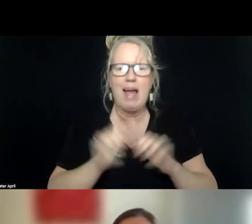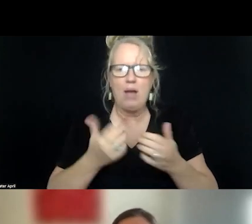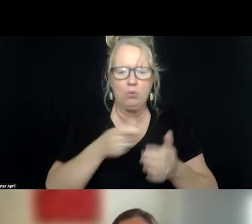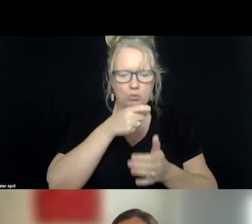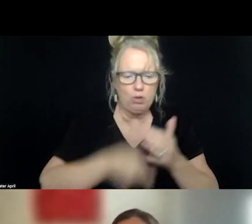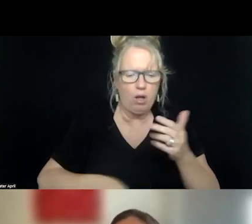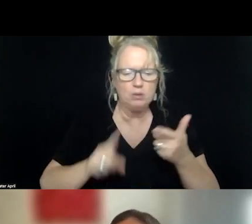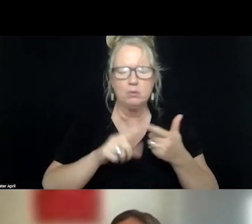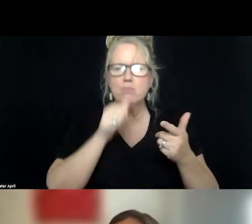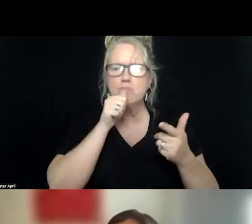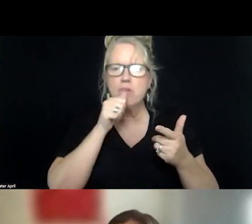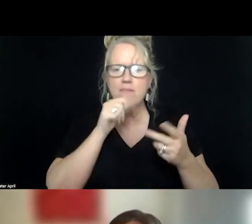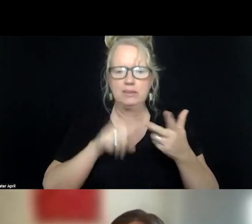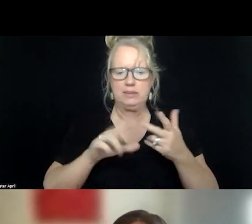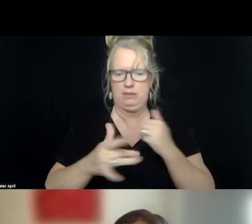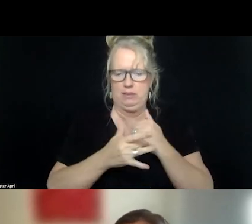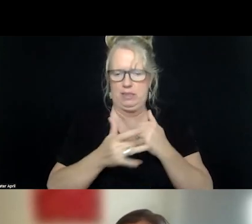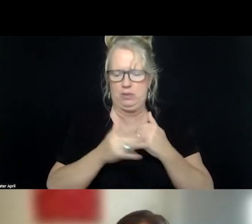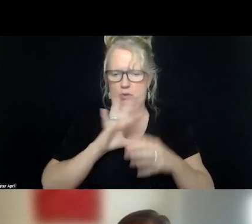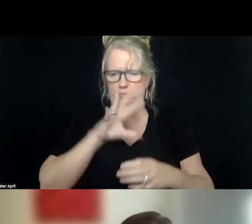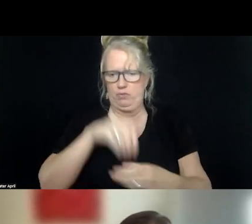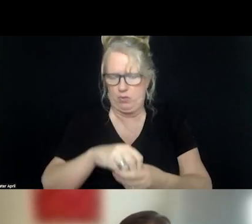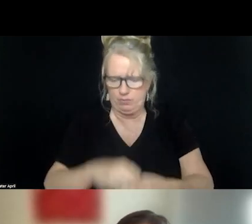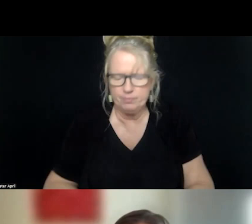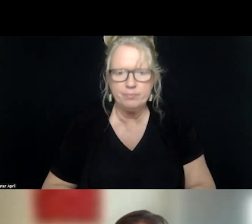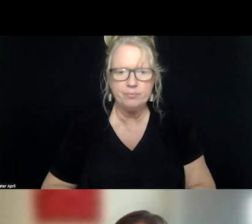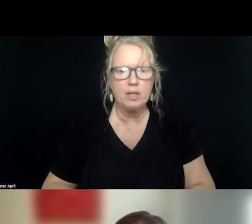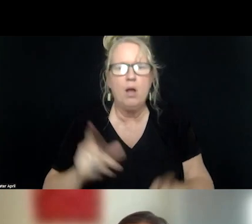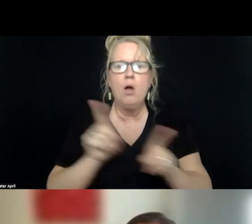AND TECHNOLOGY FIT INTO THE SYSTEMS AND WHERE YOUNG PEOPLE SEE